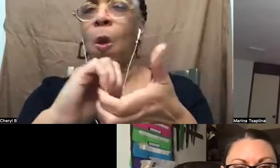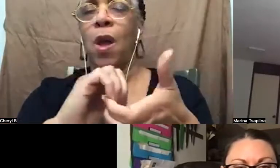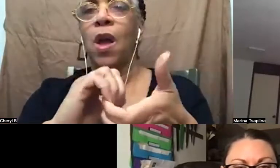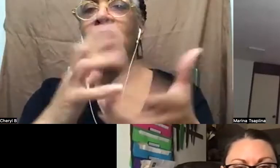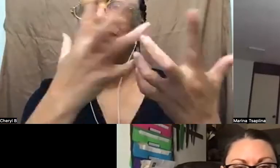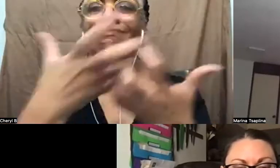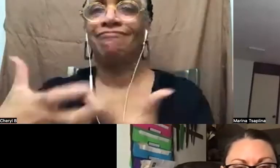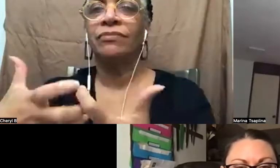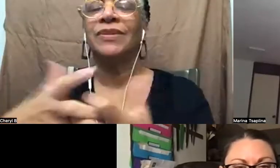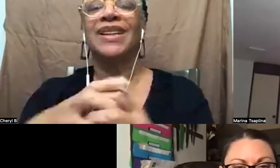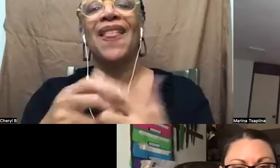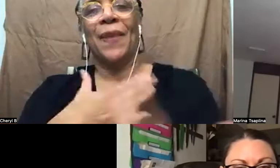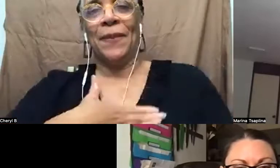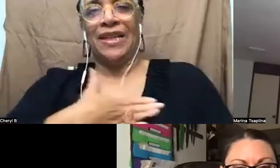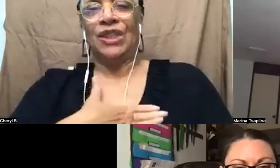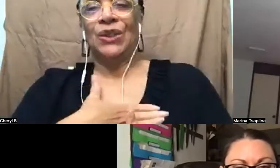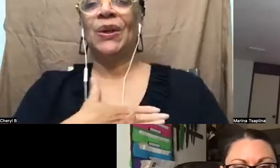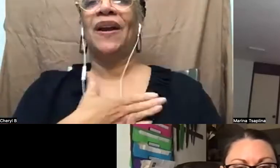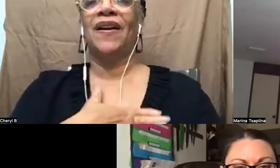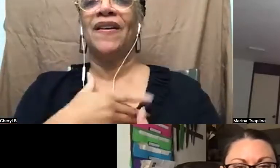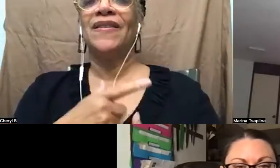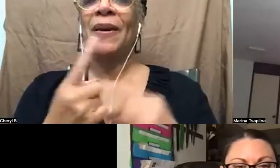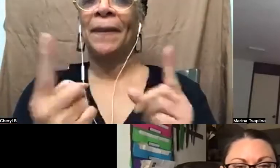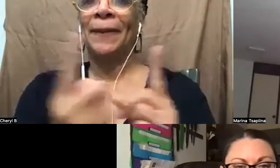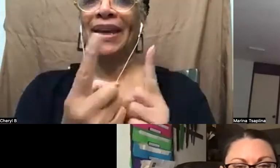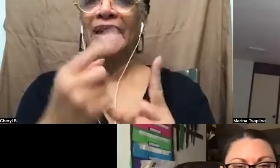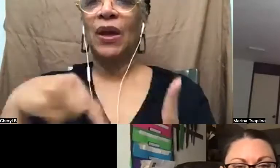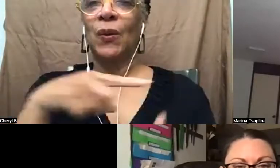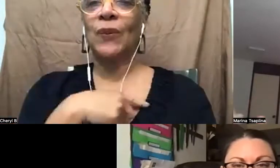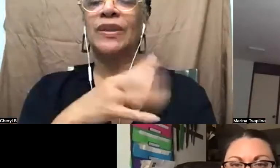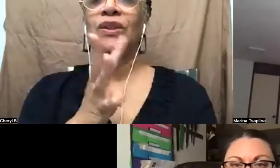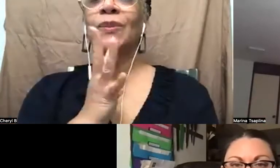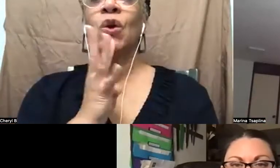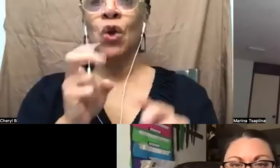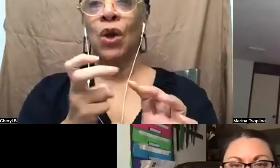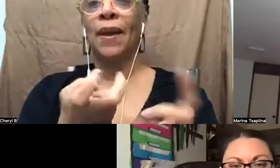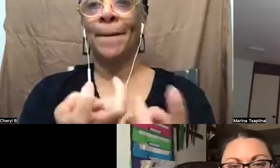when she spoke on a panel I organized for the Cleveland Humanities Festival.